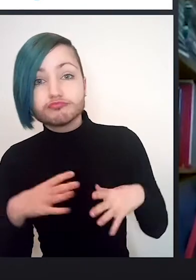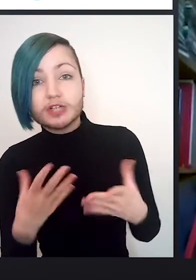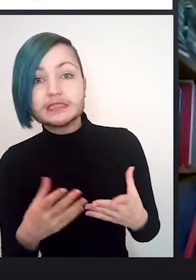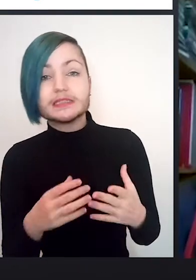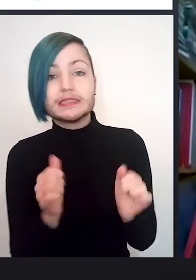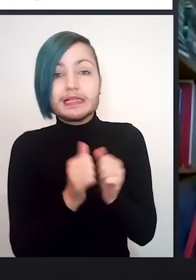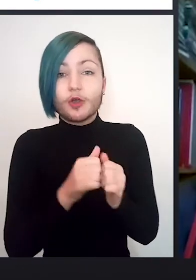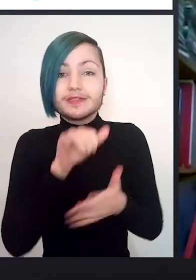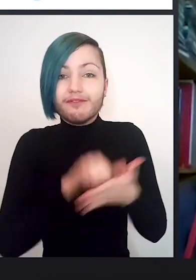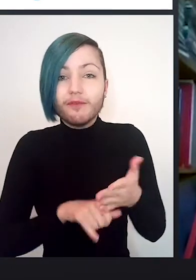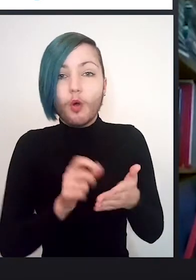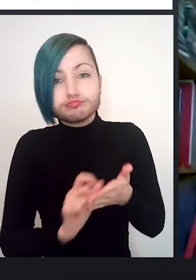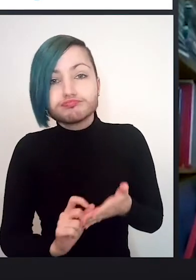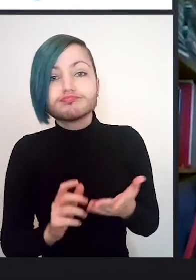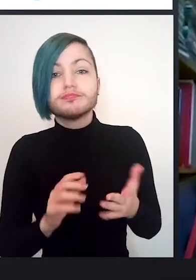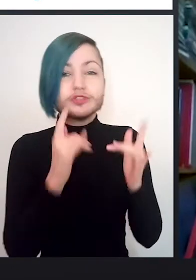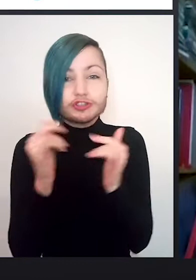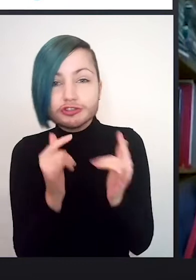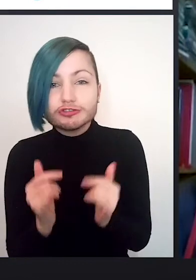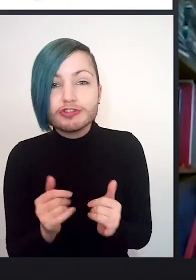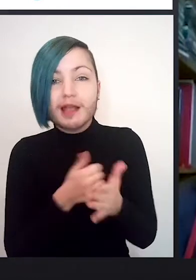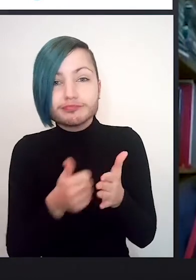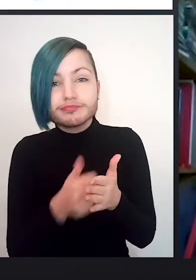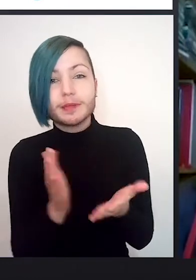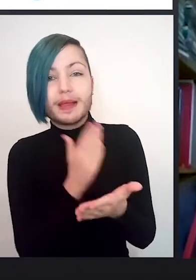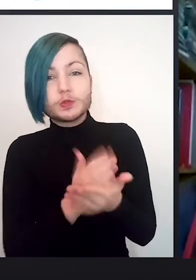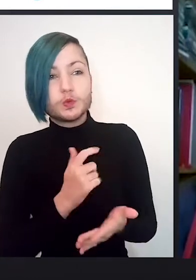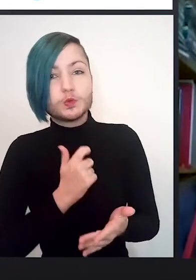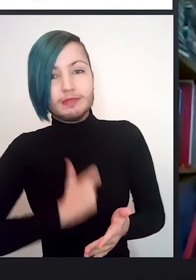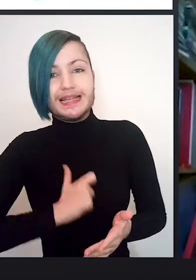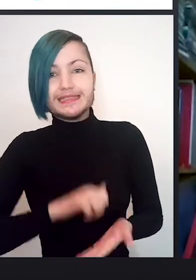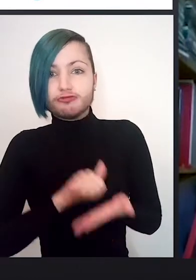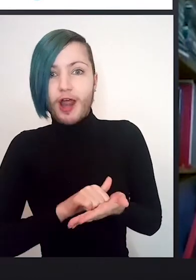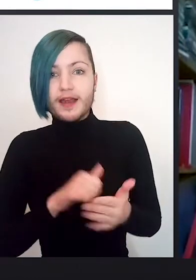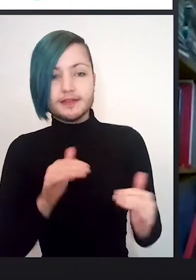All the consent process, all the checks, checking who you are, you know, matching